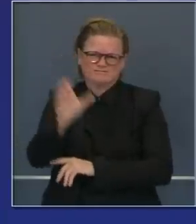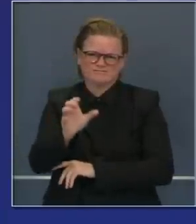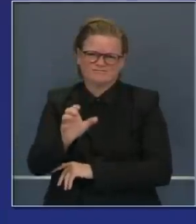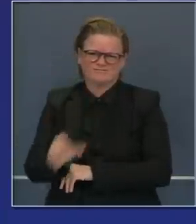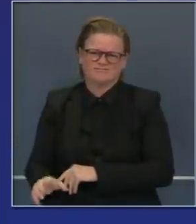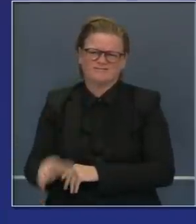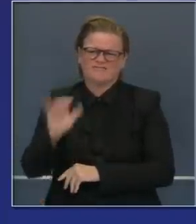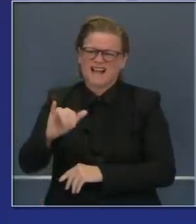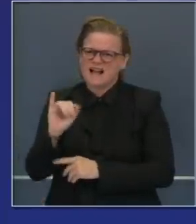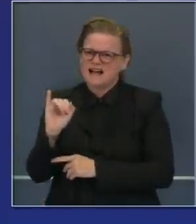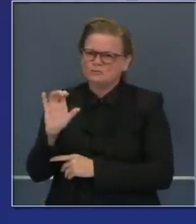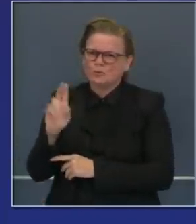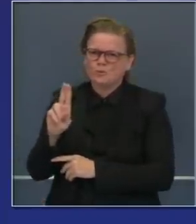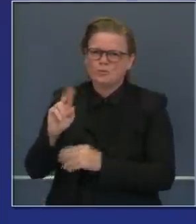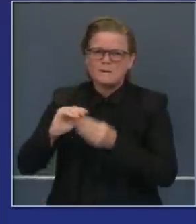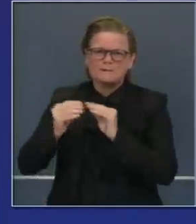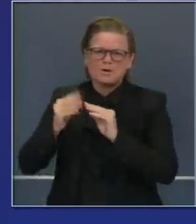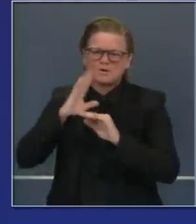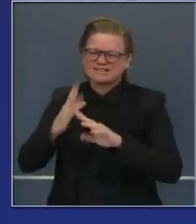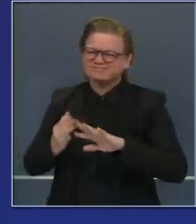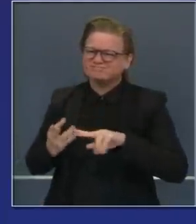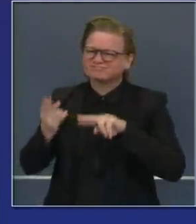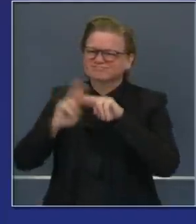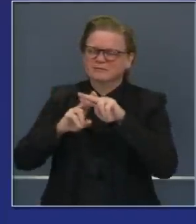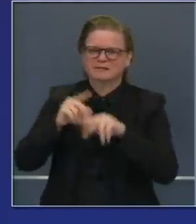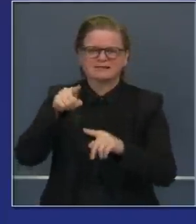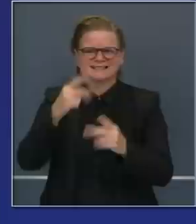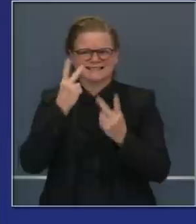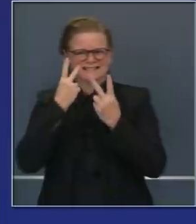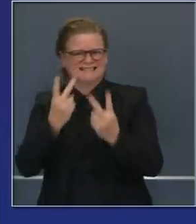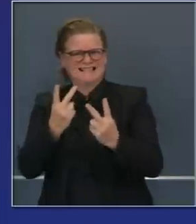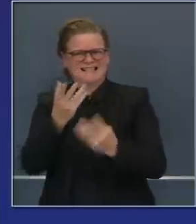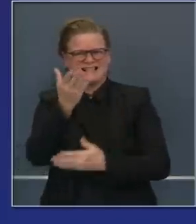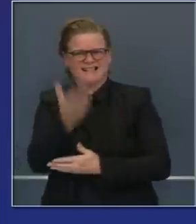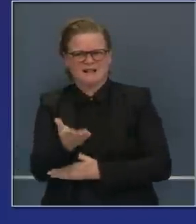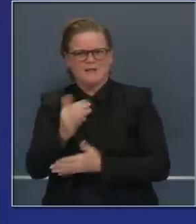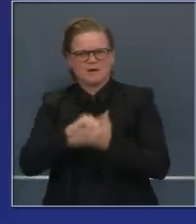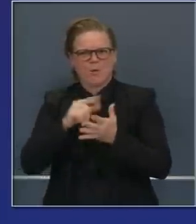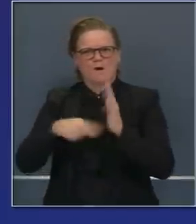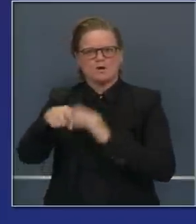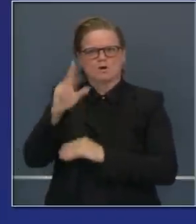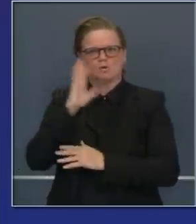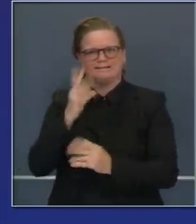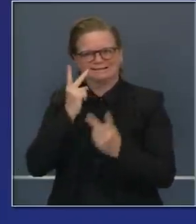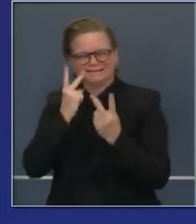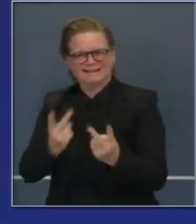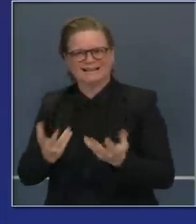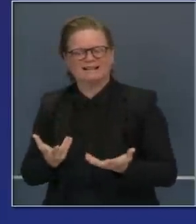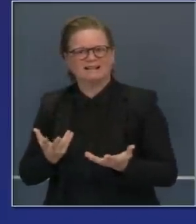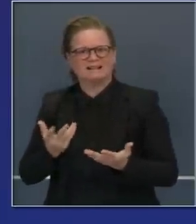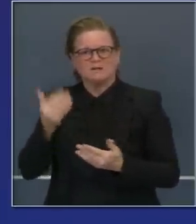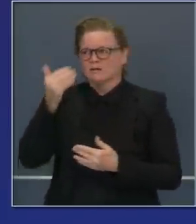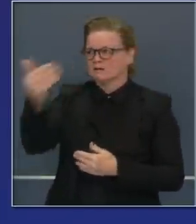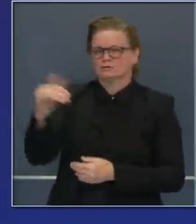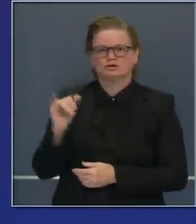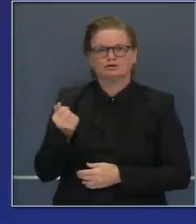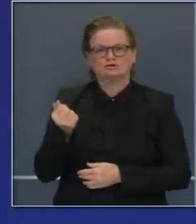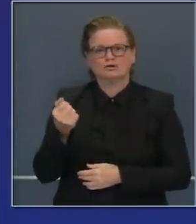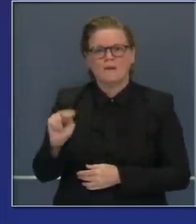CALIFORNIA,ILL BE AT 20% CAPACITY. YOU GET A SENSE OF WHERE WE MAY BE, INCLUDING IN EARLY JANUARY